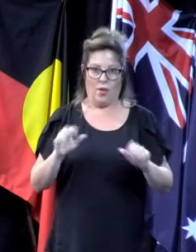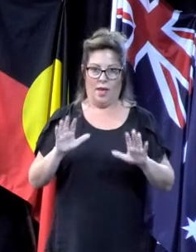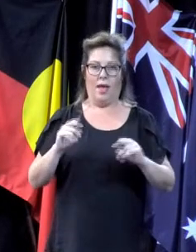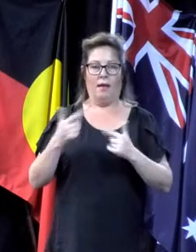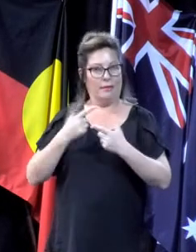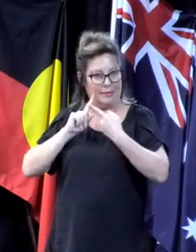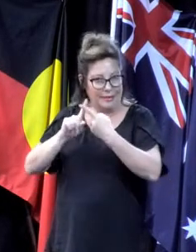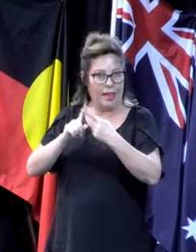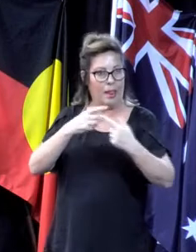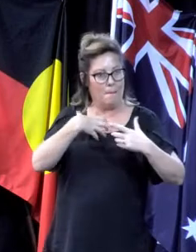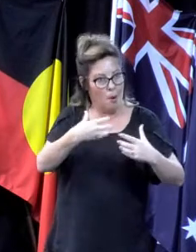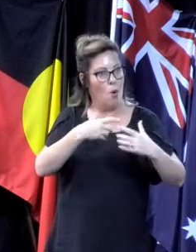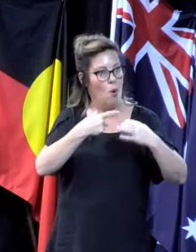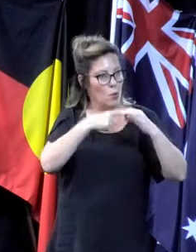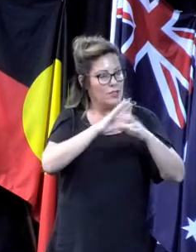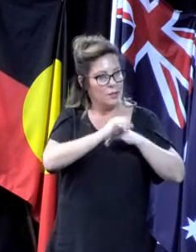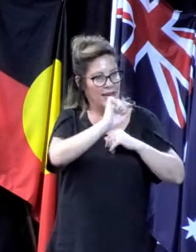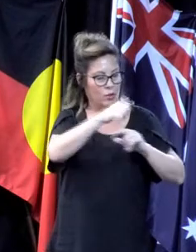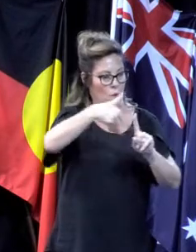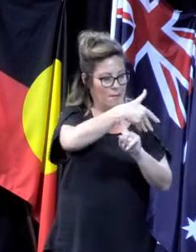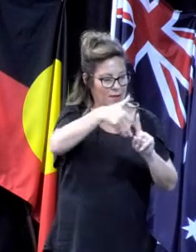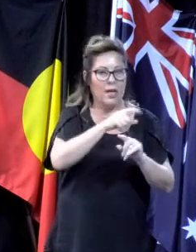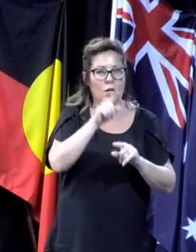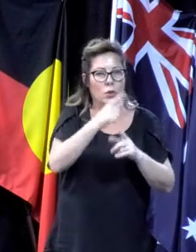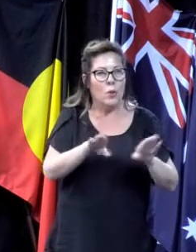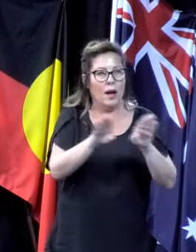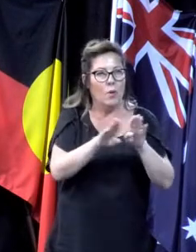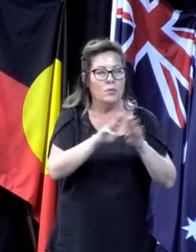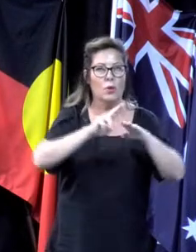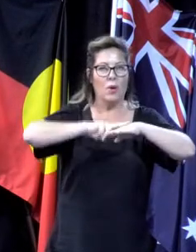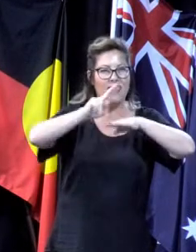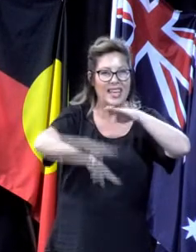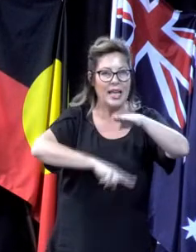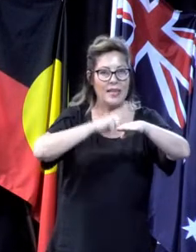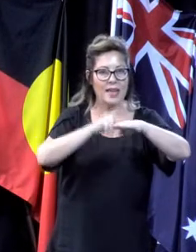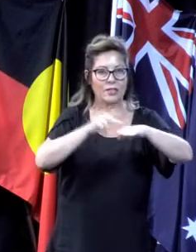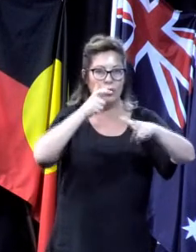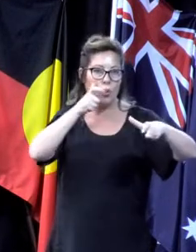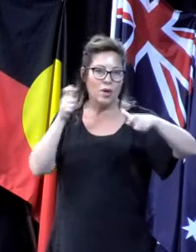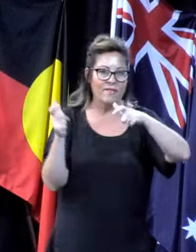you're also the National Convenor of the School Inclusion Network